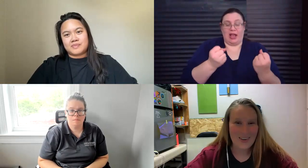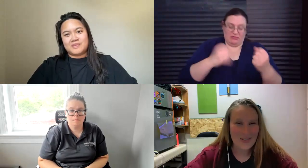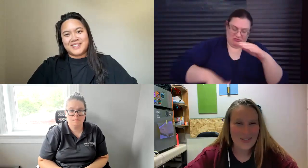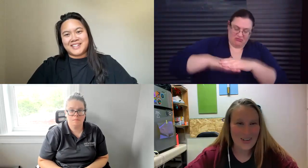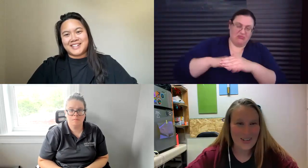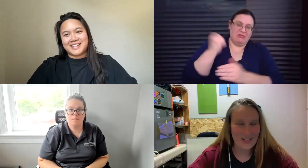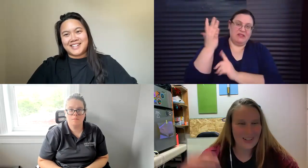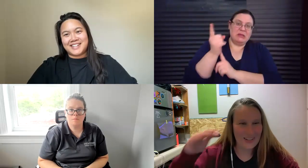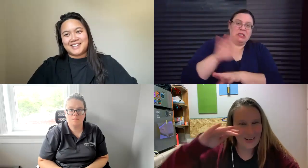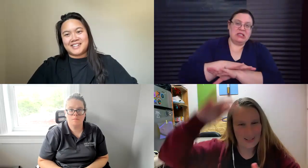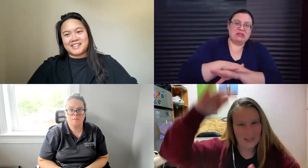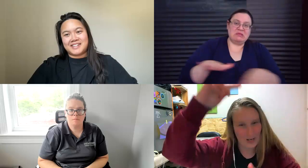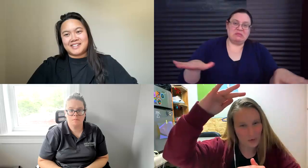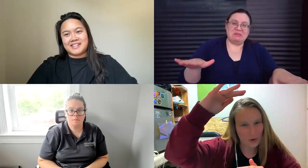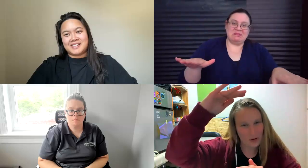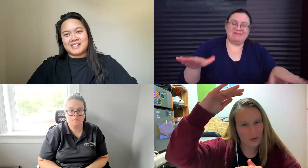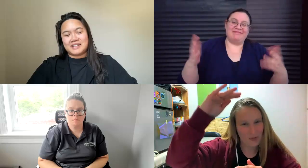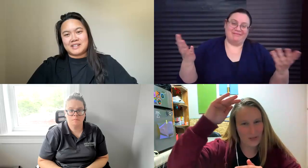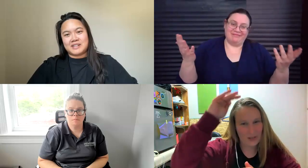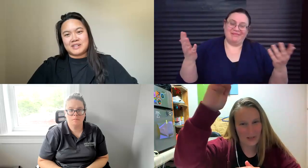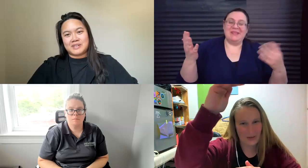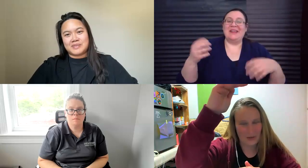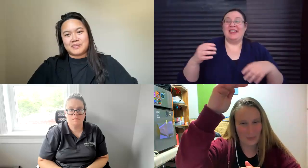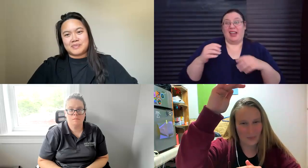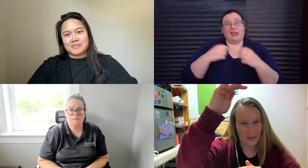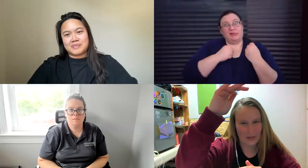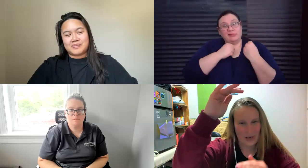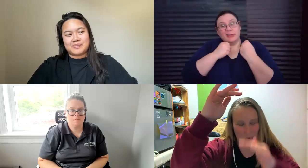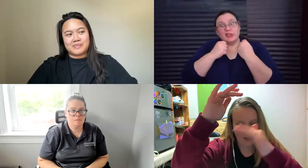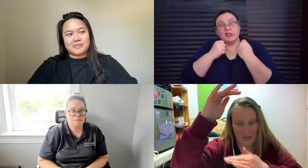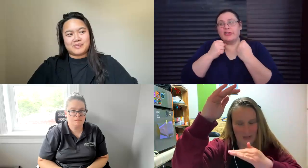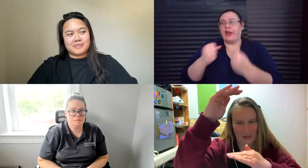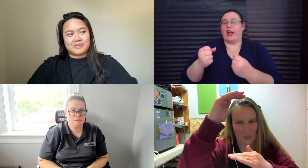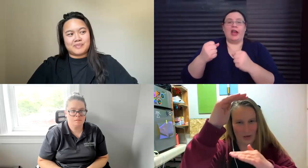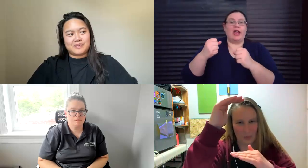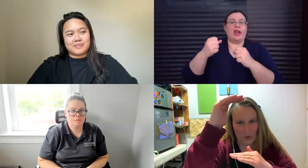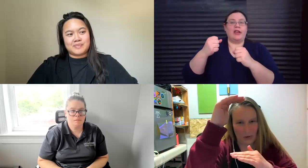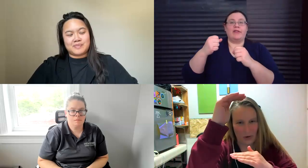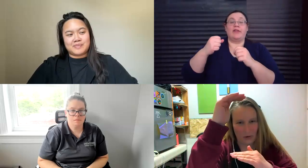So it's, like, 45 minutes from like the top of the state to the bottom where the other